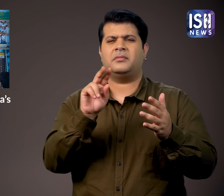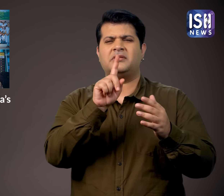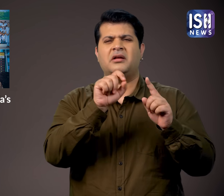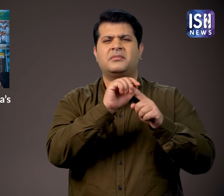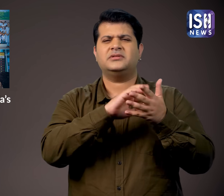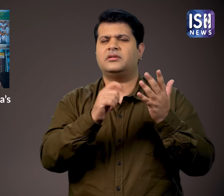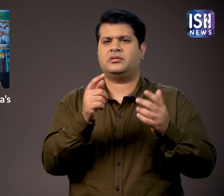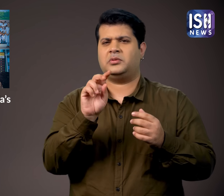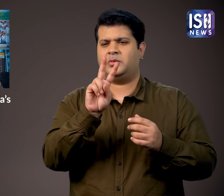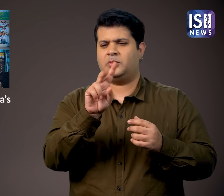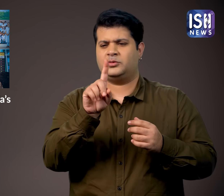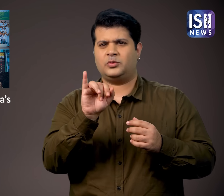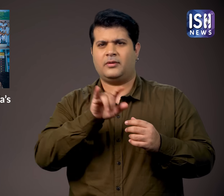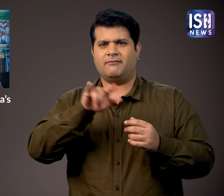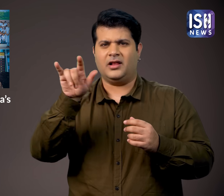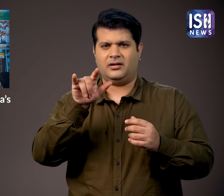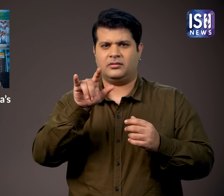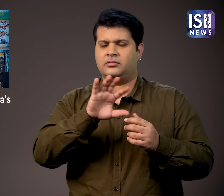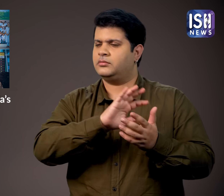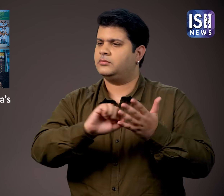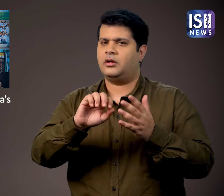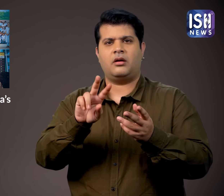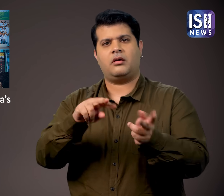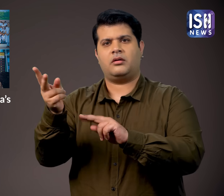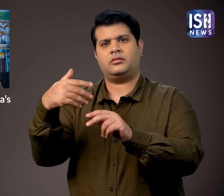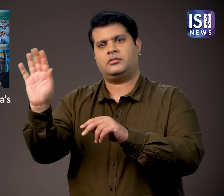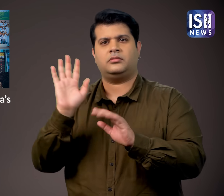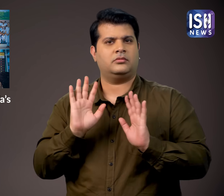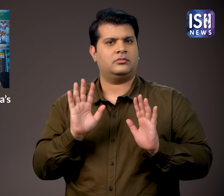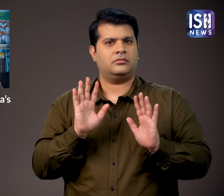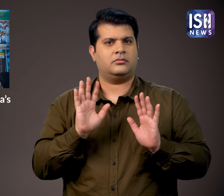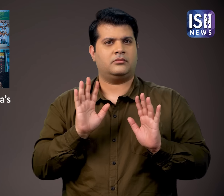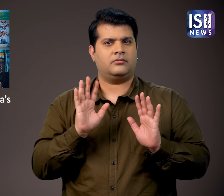meaning around 216 flights were removed.